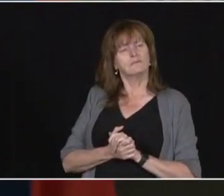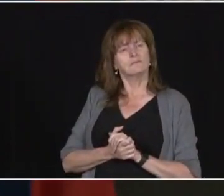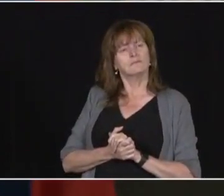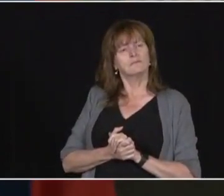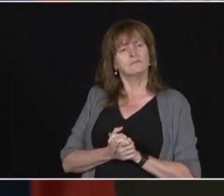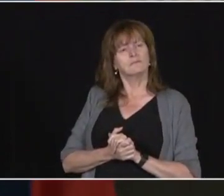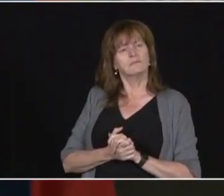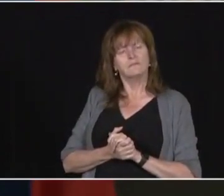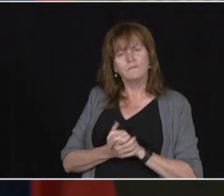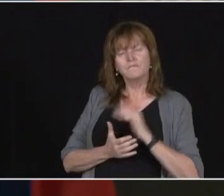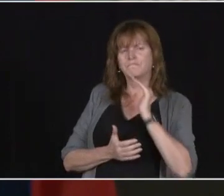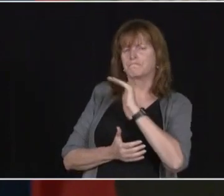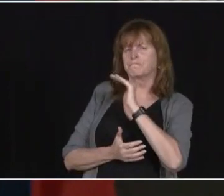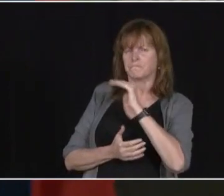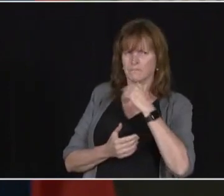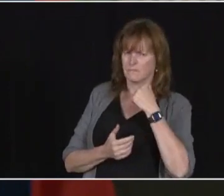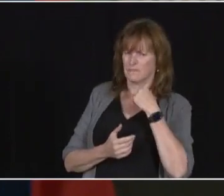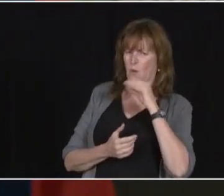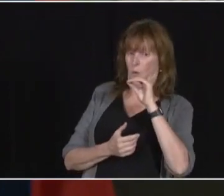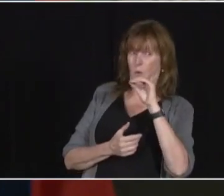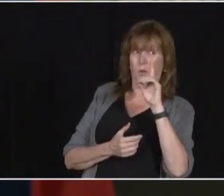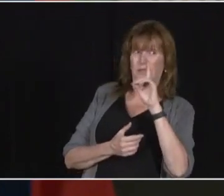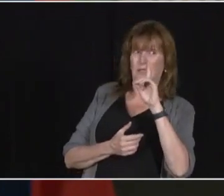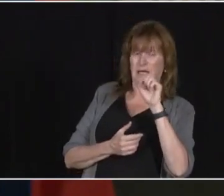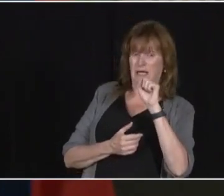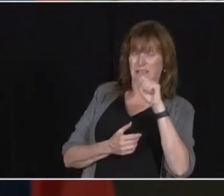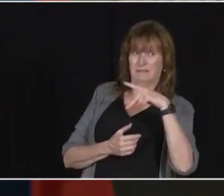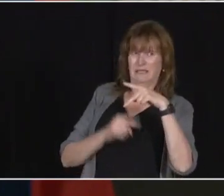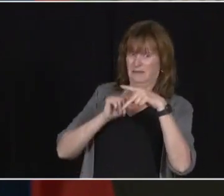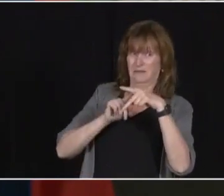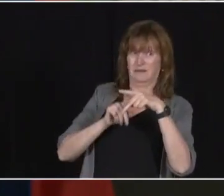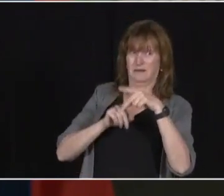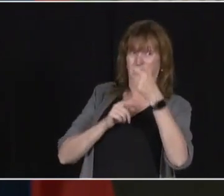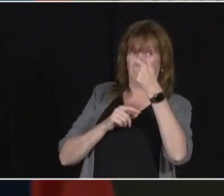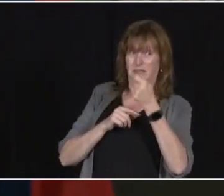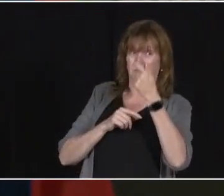. Prior to COVID-19 they were concerned that the rates were well below